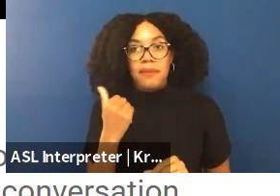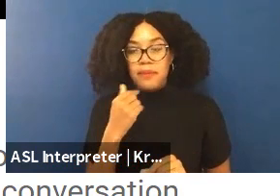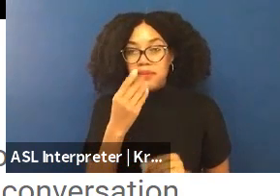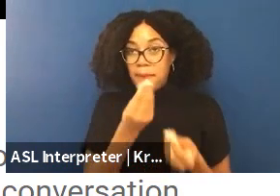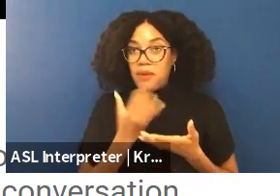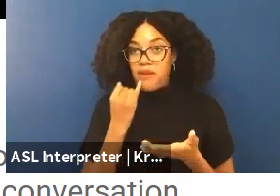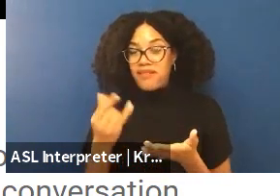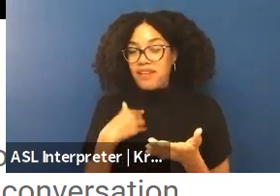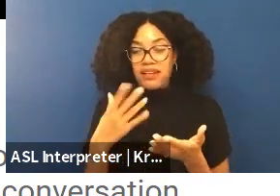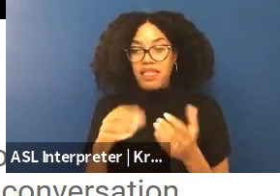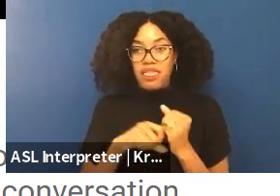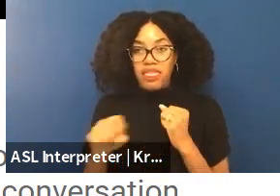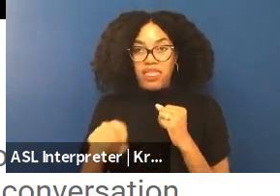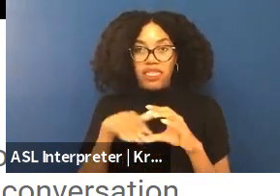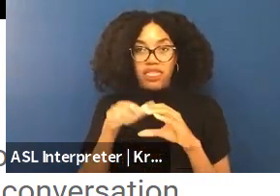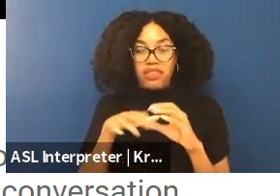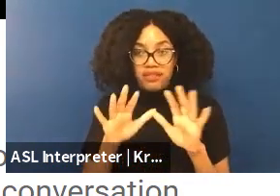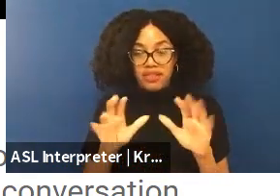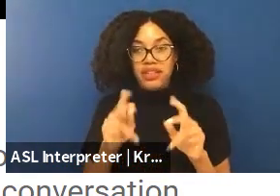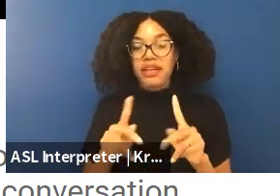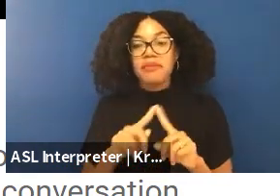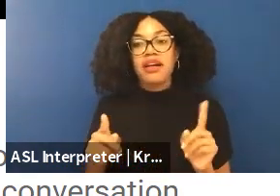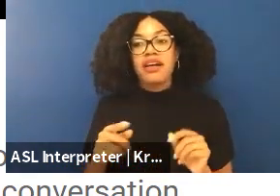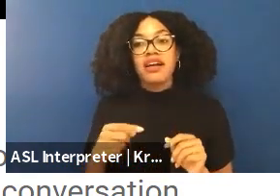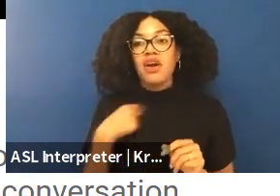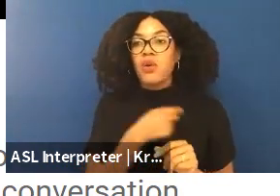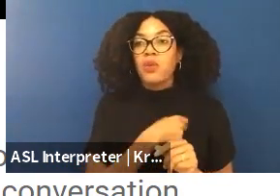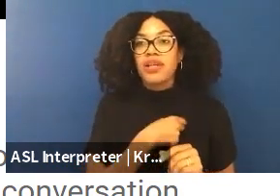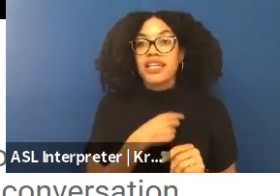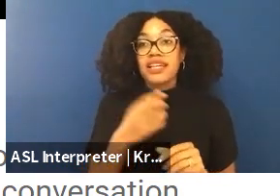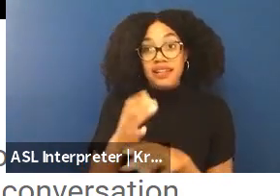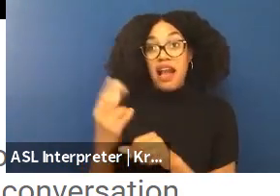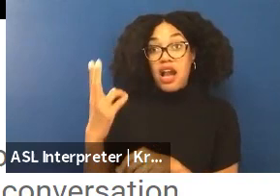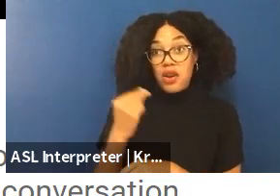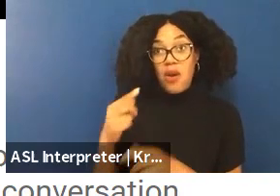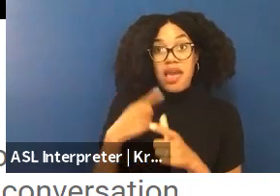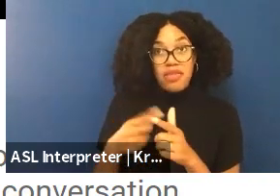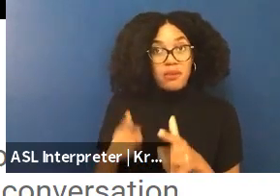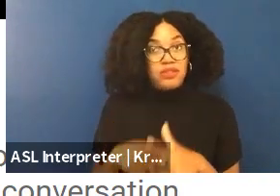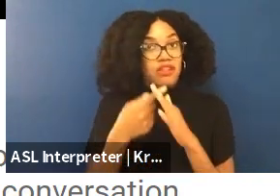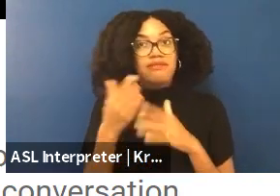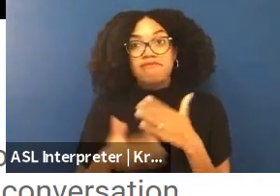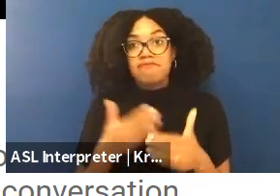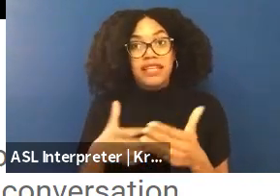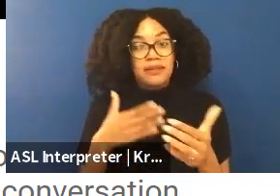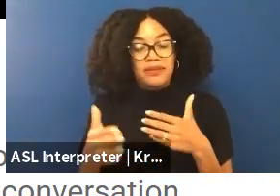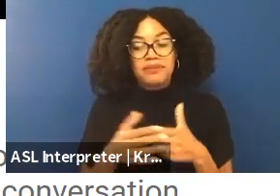because we did not listen: we jumped right in. So how we identified the need was-- when we had